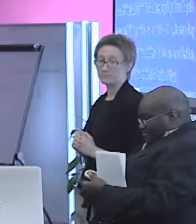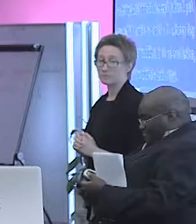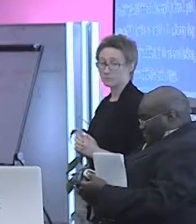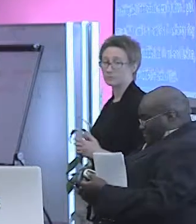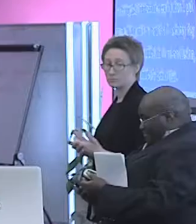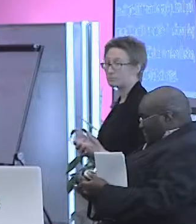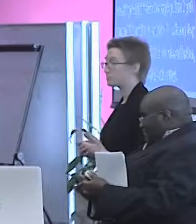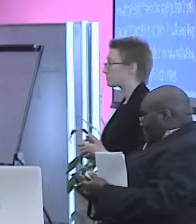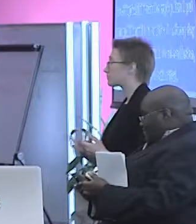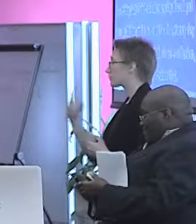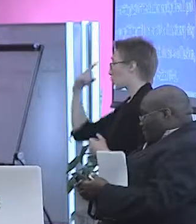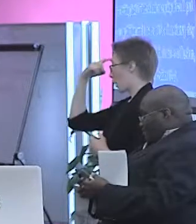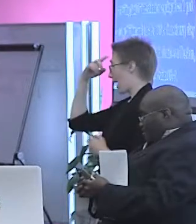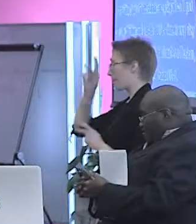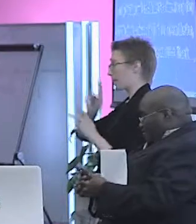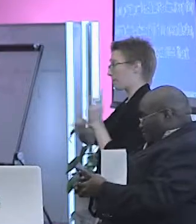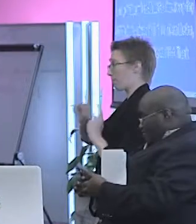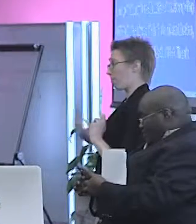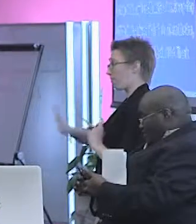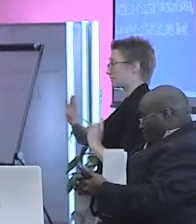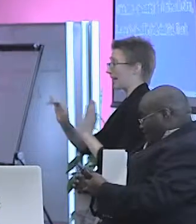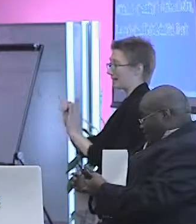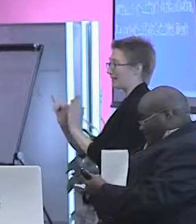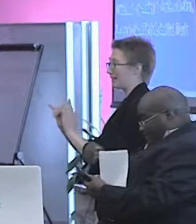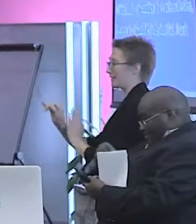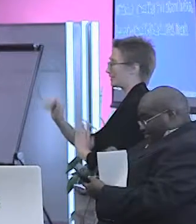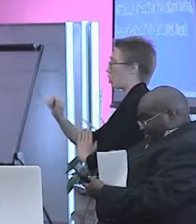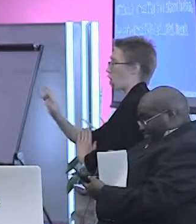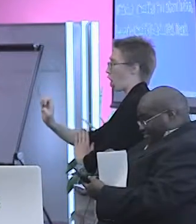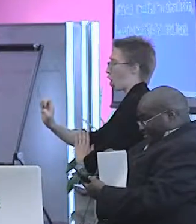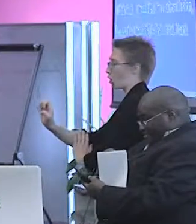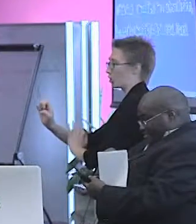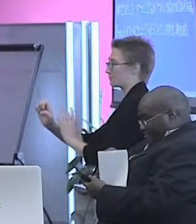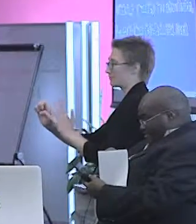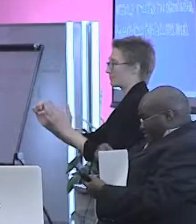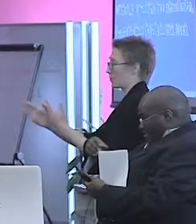I think that people's identities are what they are, whether or not they have a mental illness,